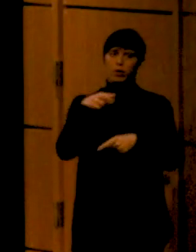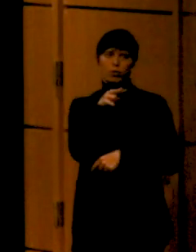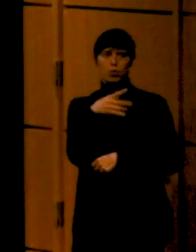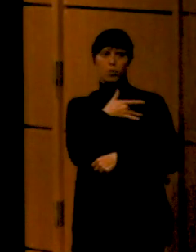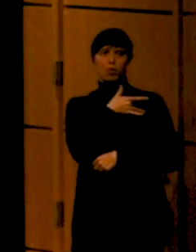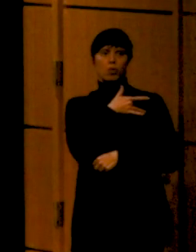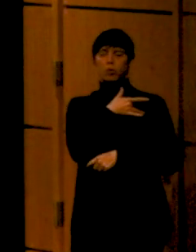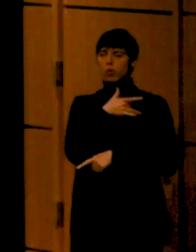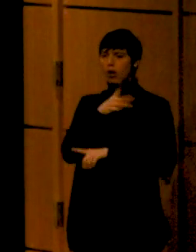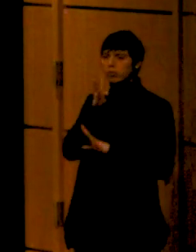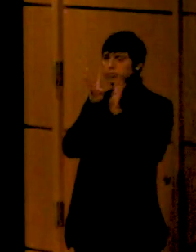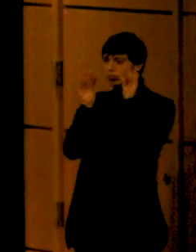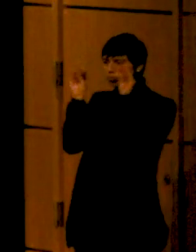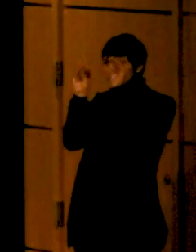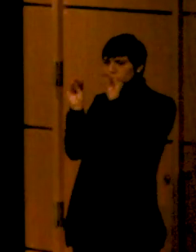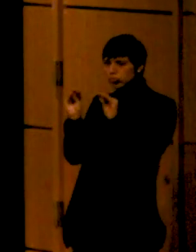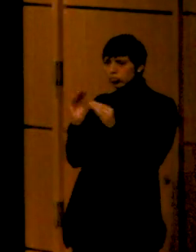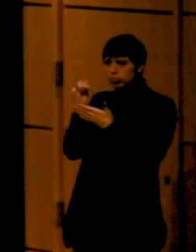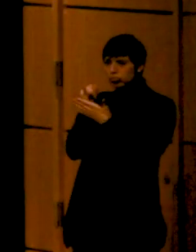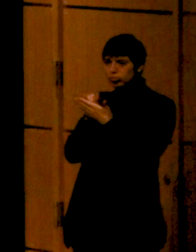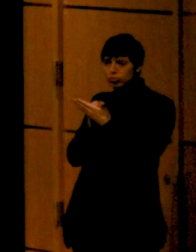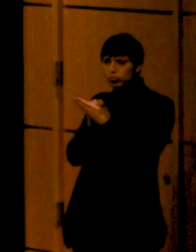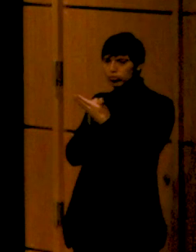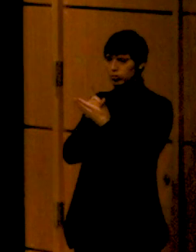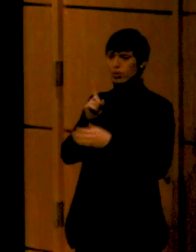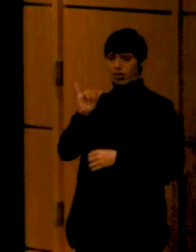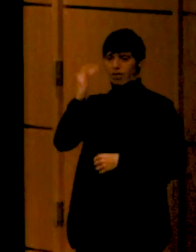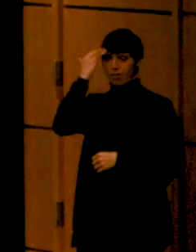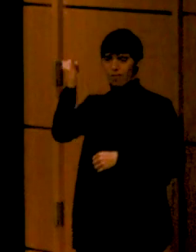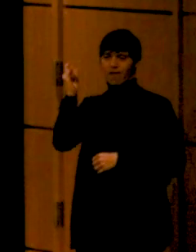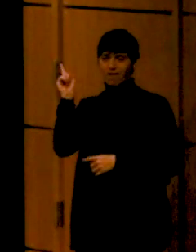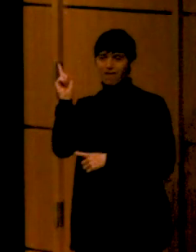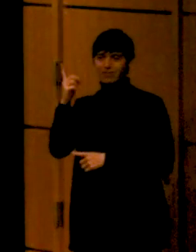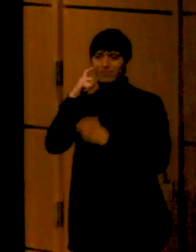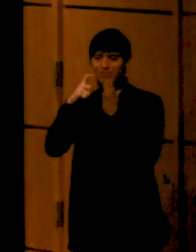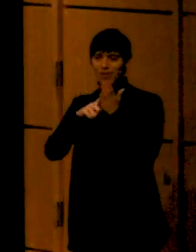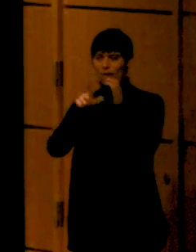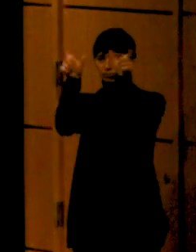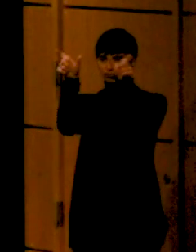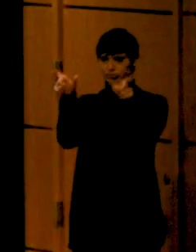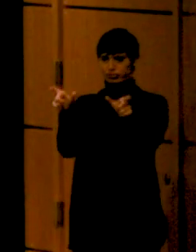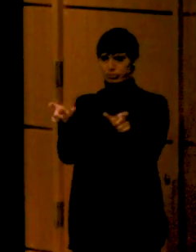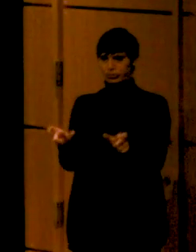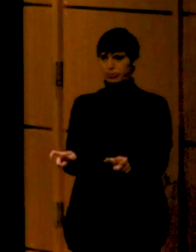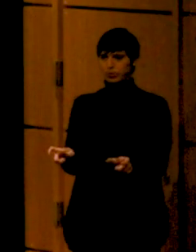by them. And here in a kind of diptych you see the this they're split pieces of wood.